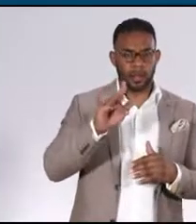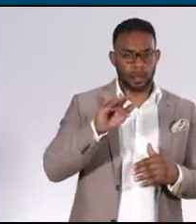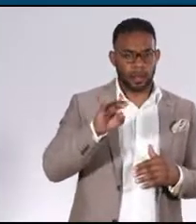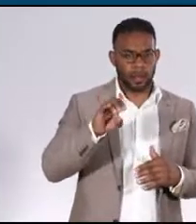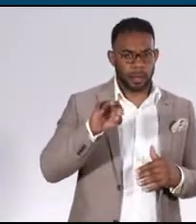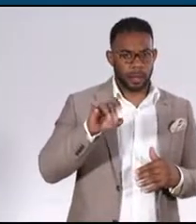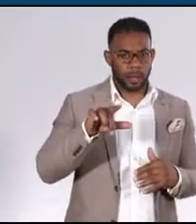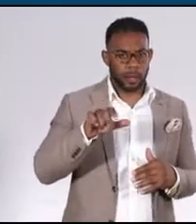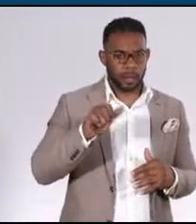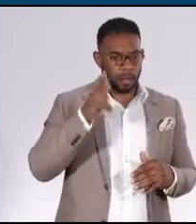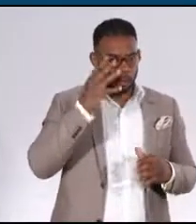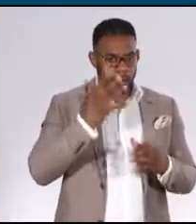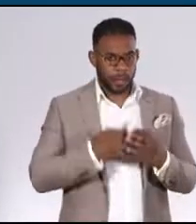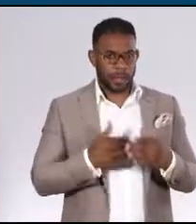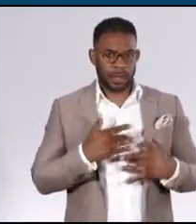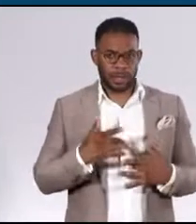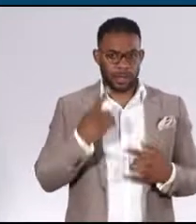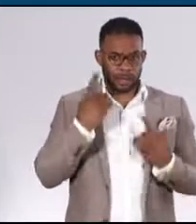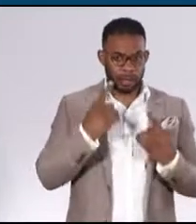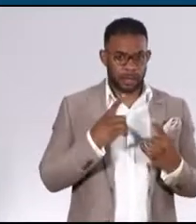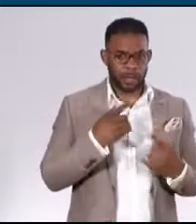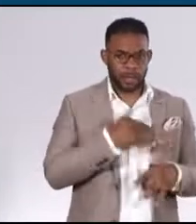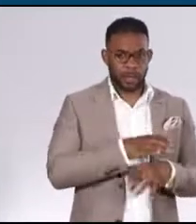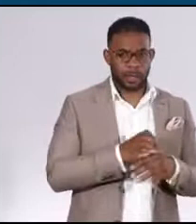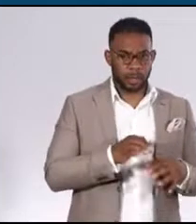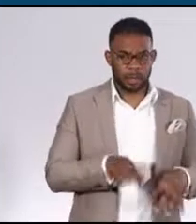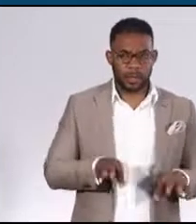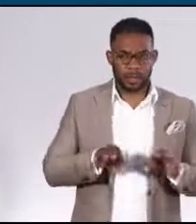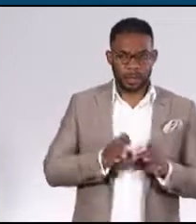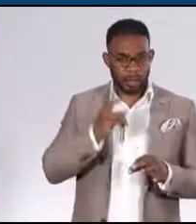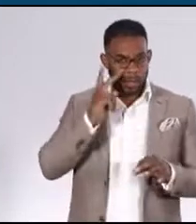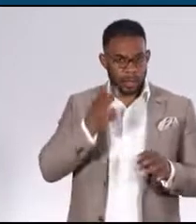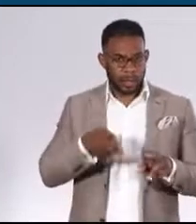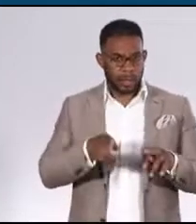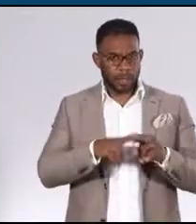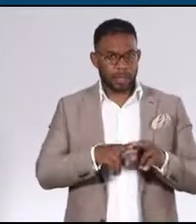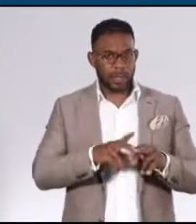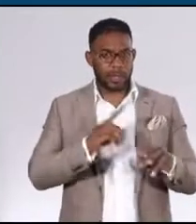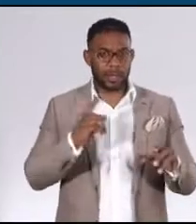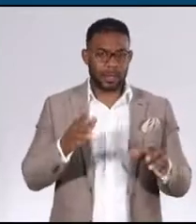hearing losses typically consider be clinically significant, we see it increased dramatically across the lifespan.